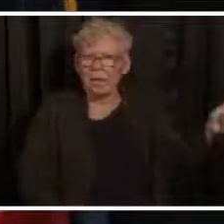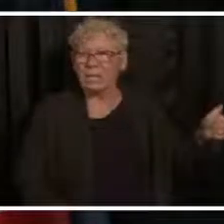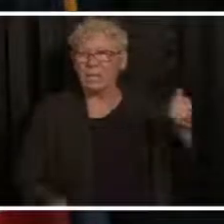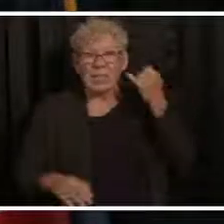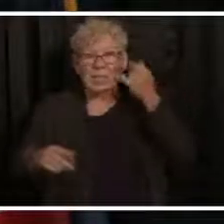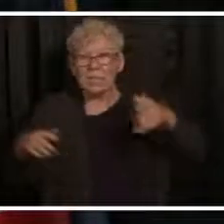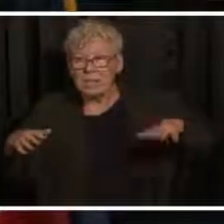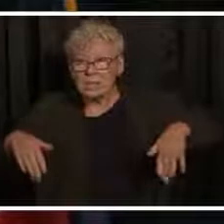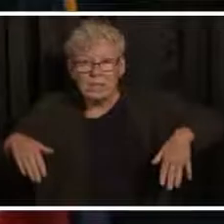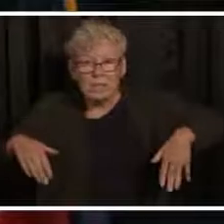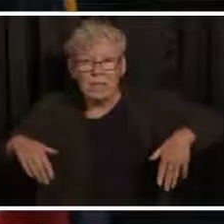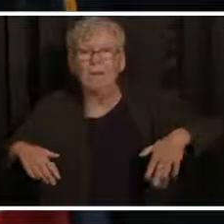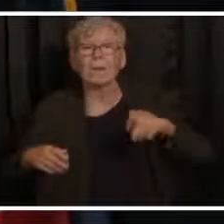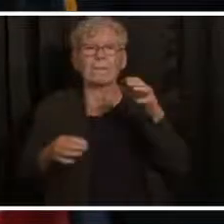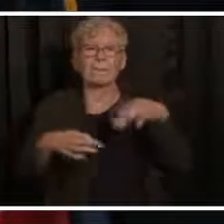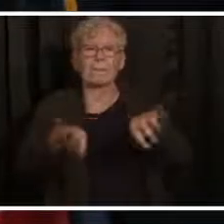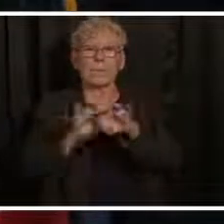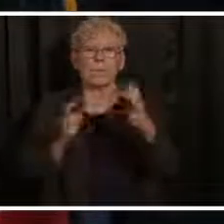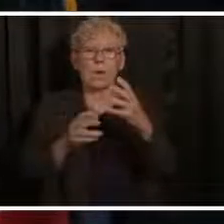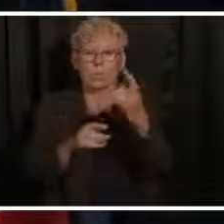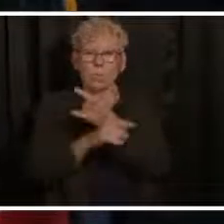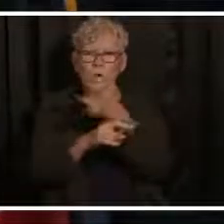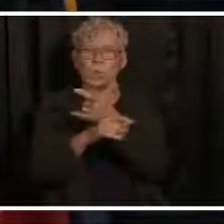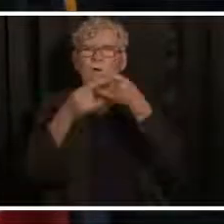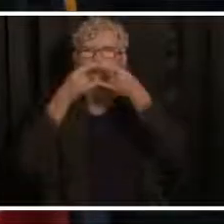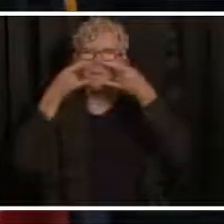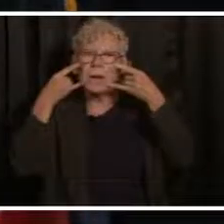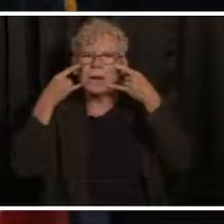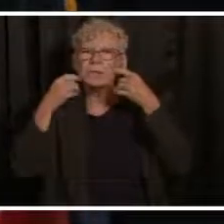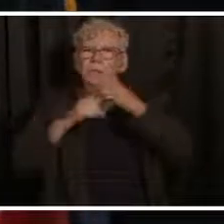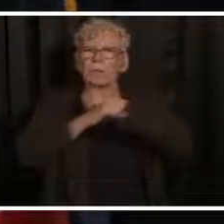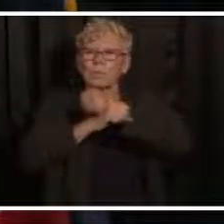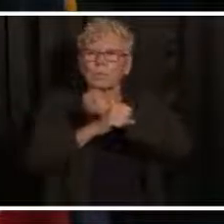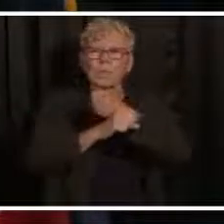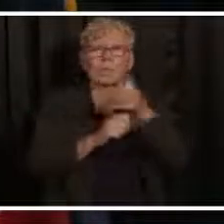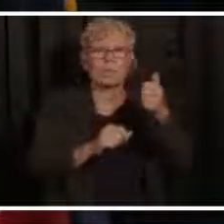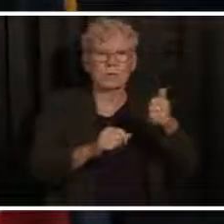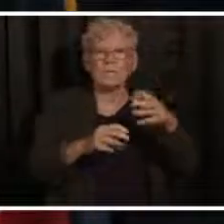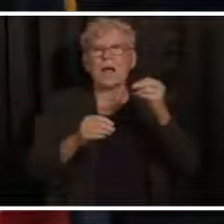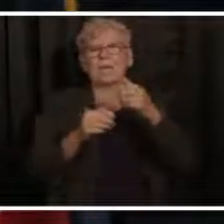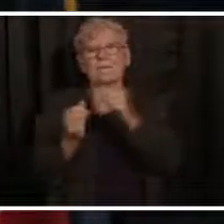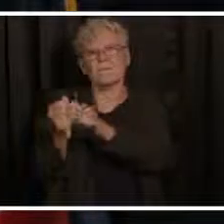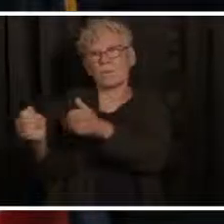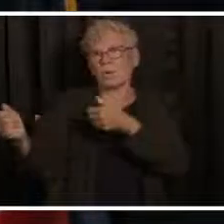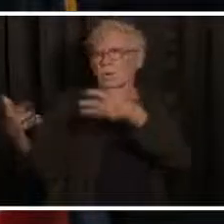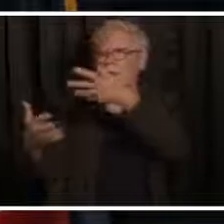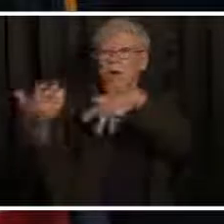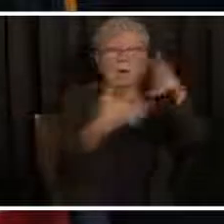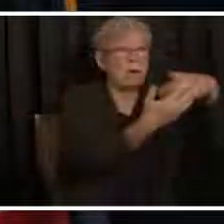around others and protect yourself with avoiding interactions with others especially in crowded indoor